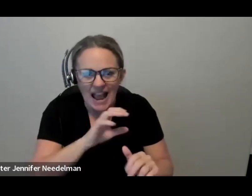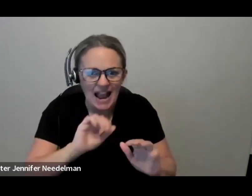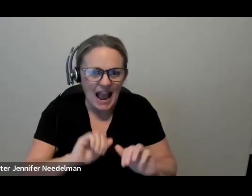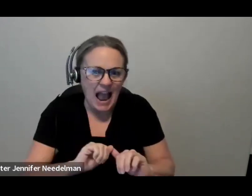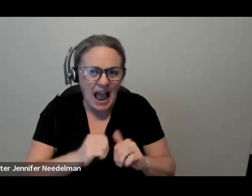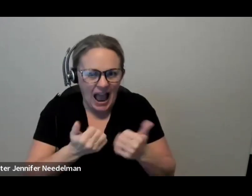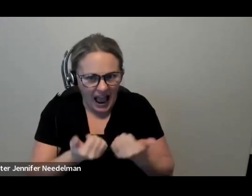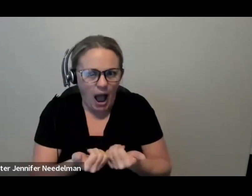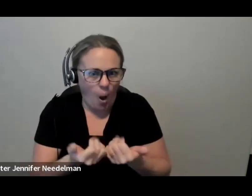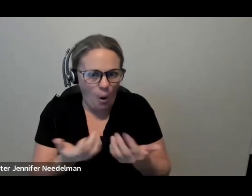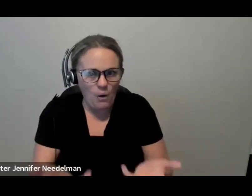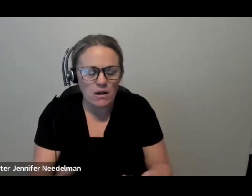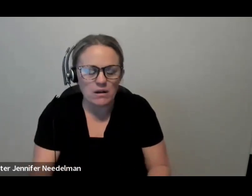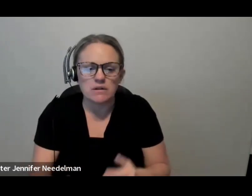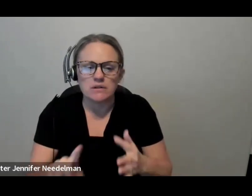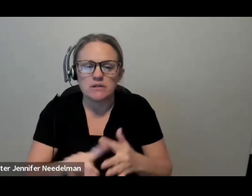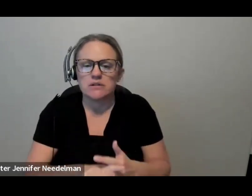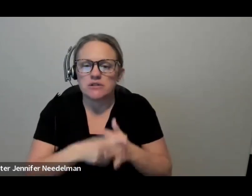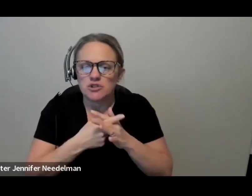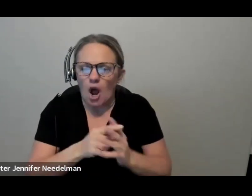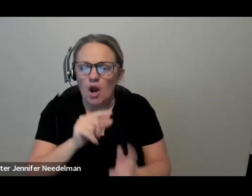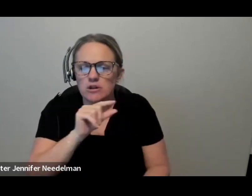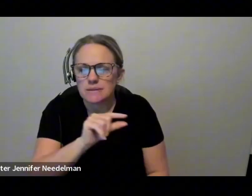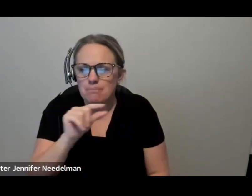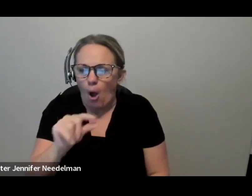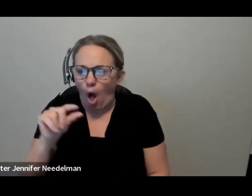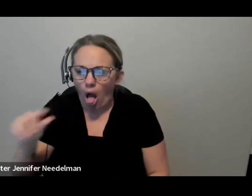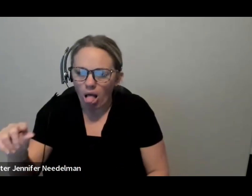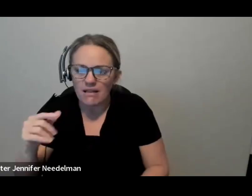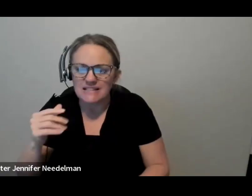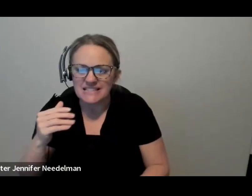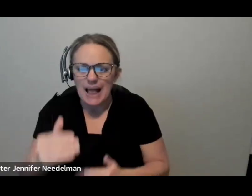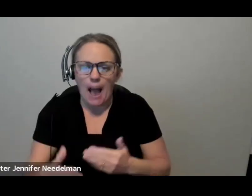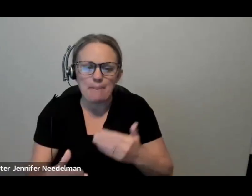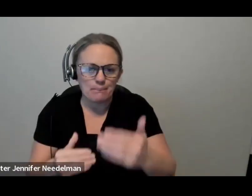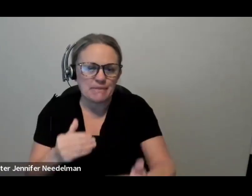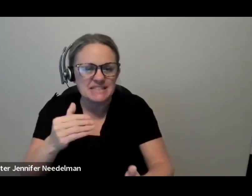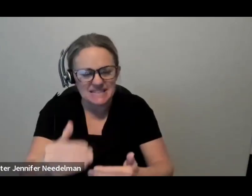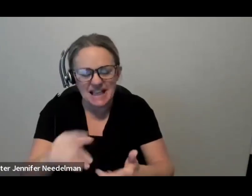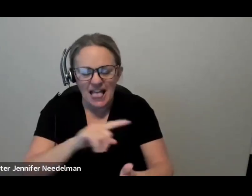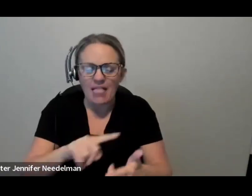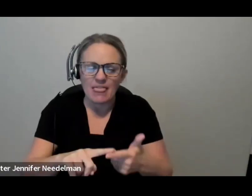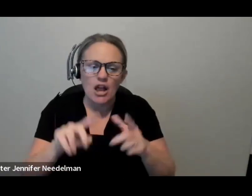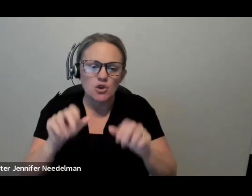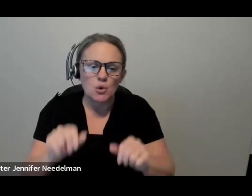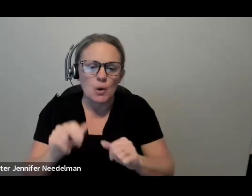the keyboard. Starting these small steps will they start to build up and you slowly